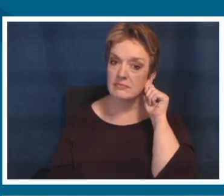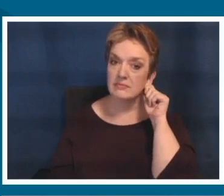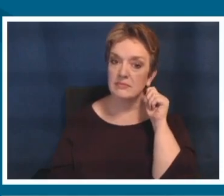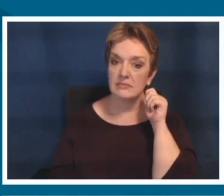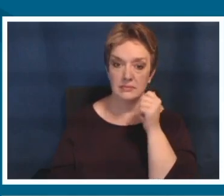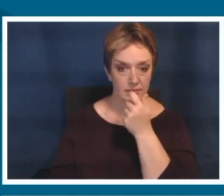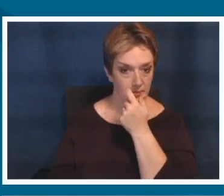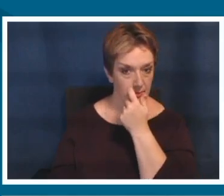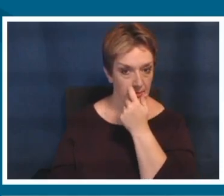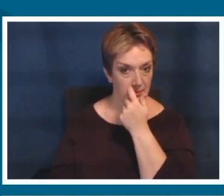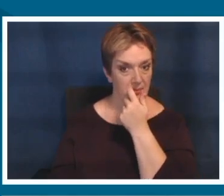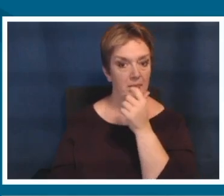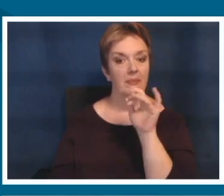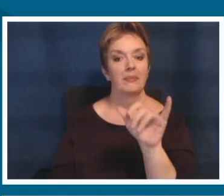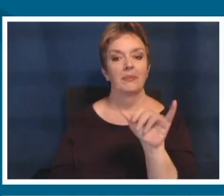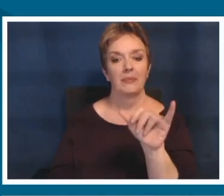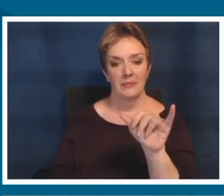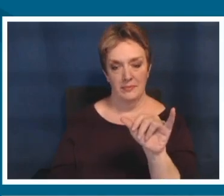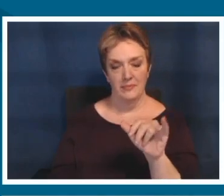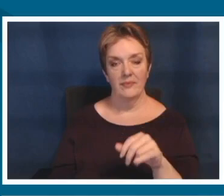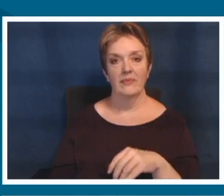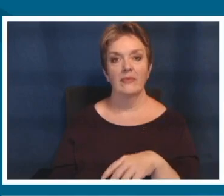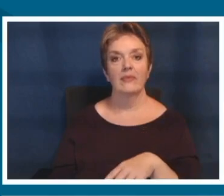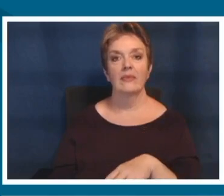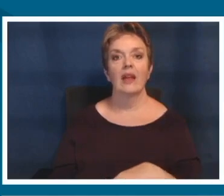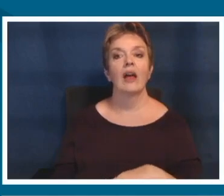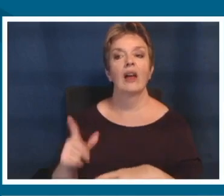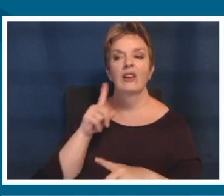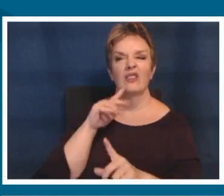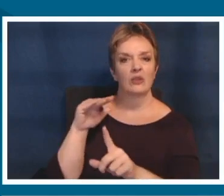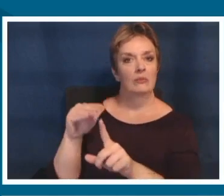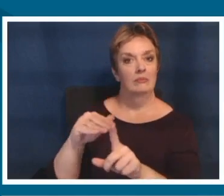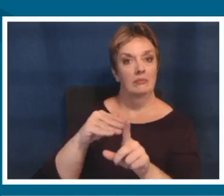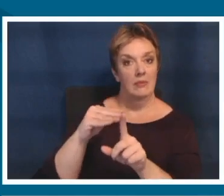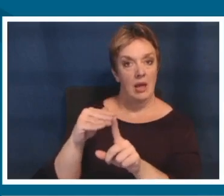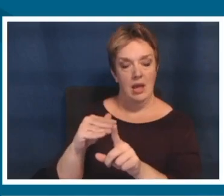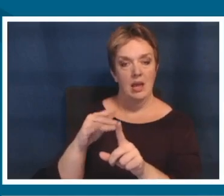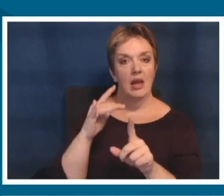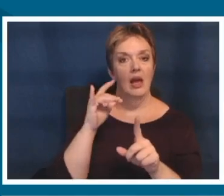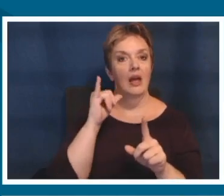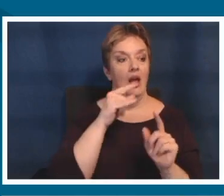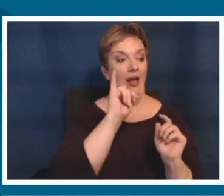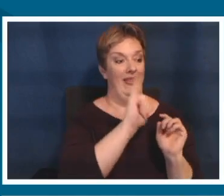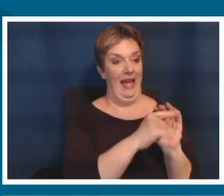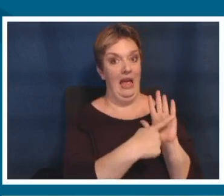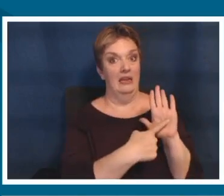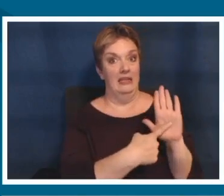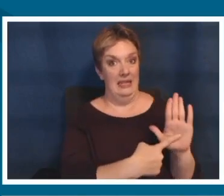okay just prompting you that as we continue sharing and we shift from this